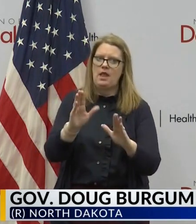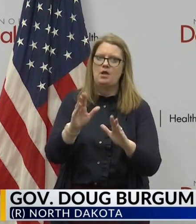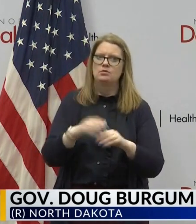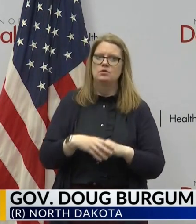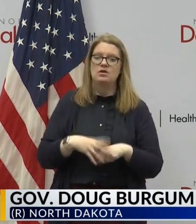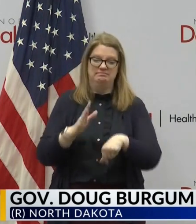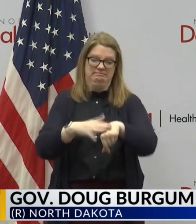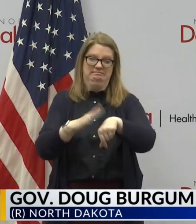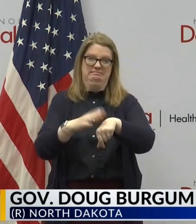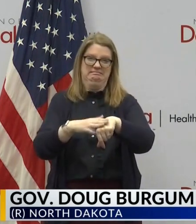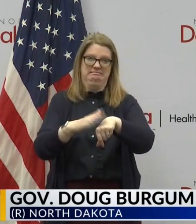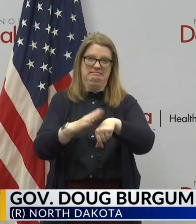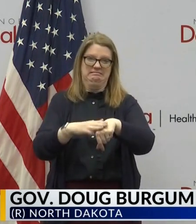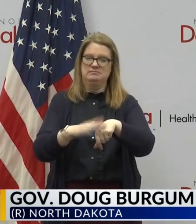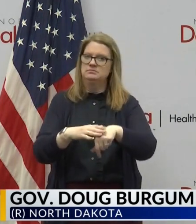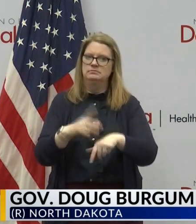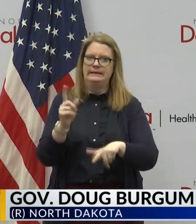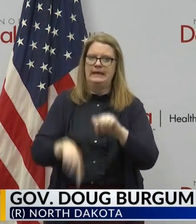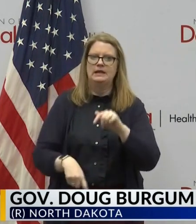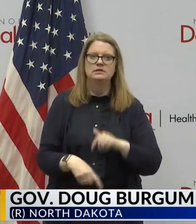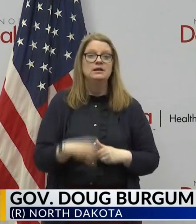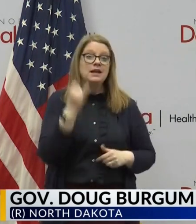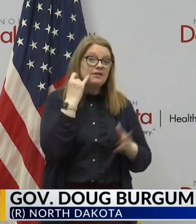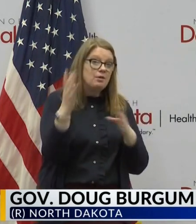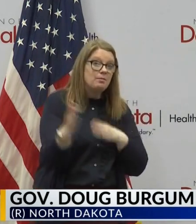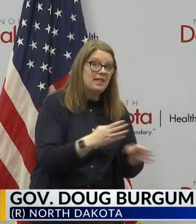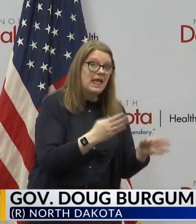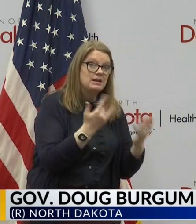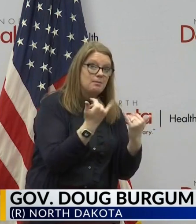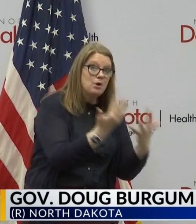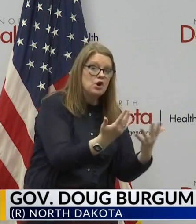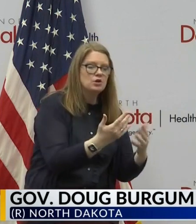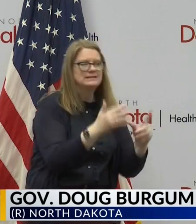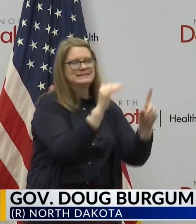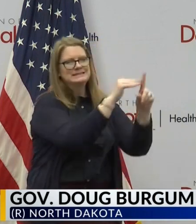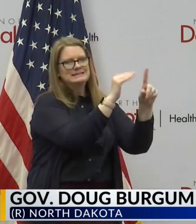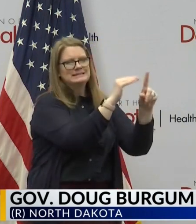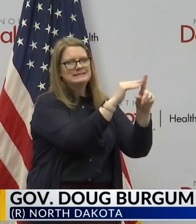CRITICAL FIRE WEATHER IN PARTS OF THE STATE, AND YOU'RE NOT